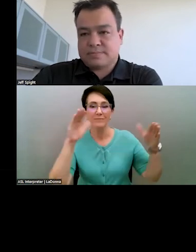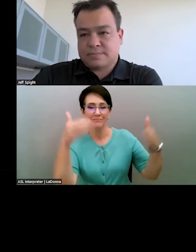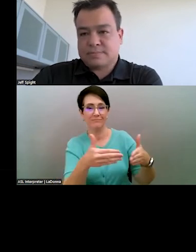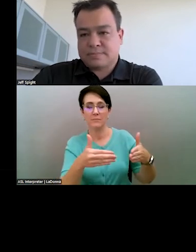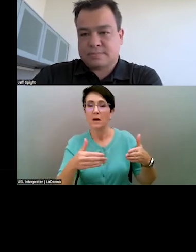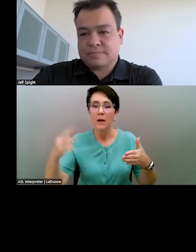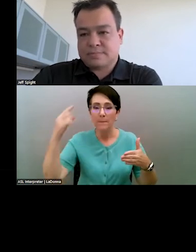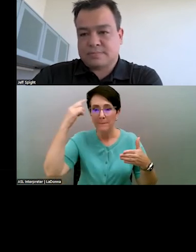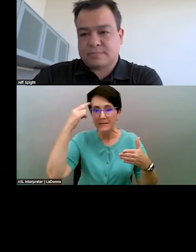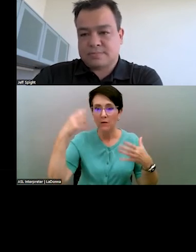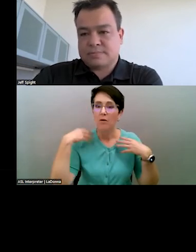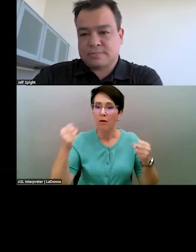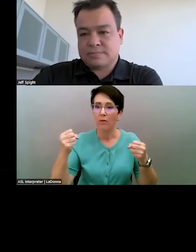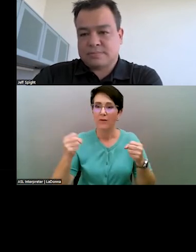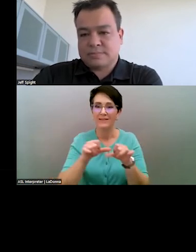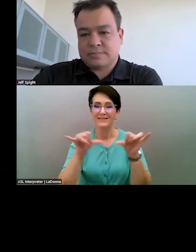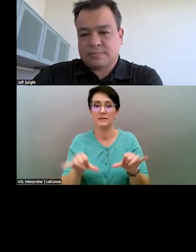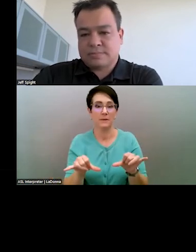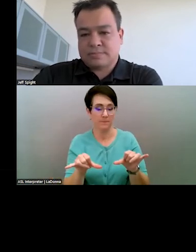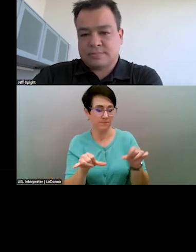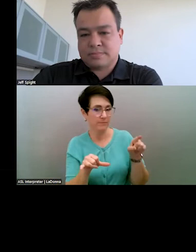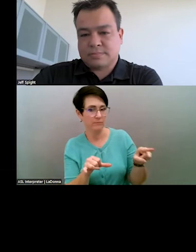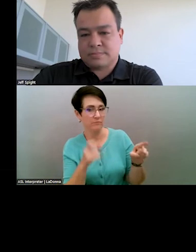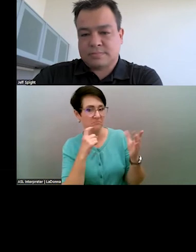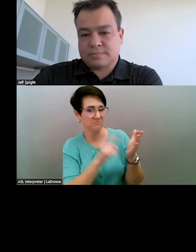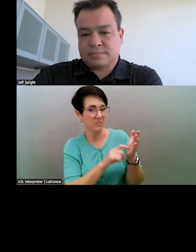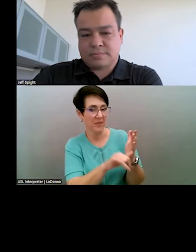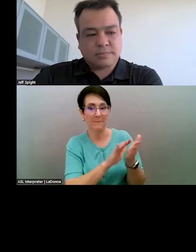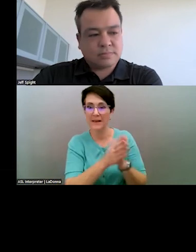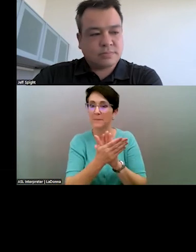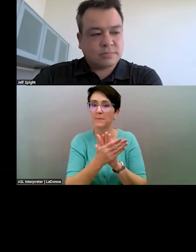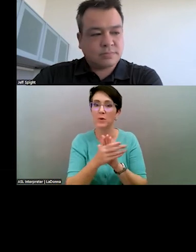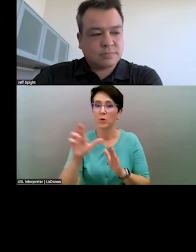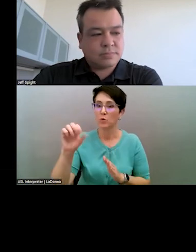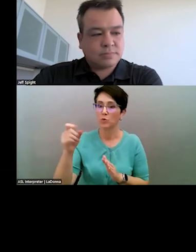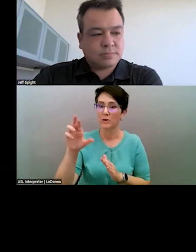MOBILE CRISIS, ETC BEING RESOURCEN THAT. TO WHAT DEGREE ARE YOU WORKING WITH DES